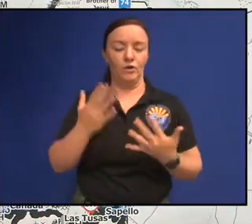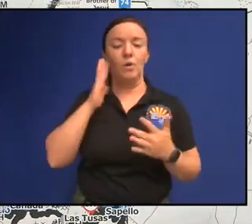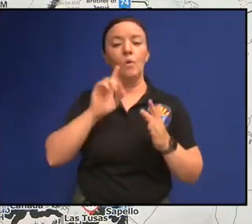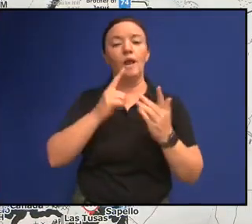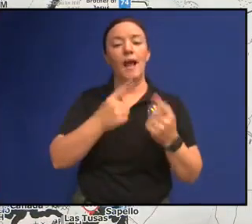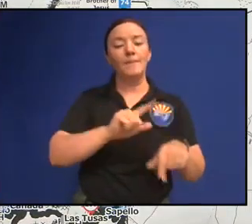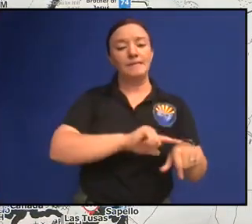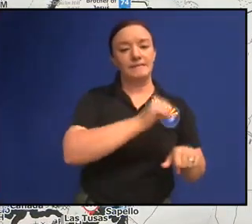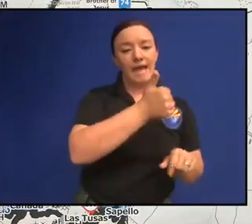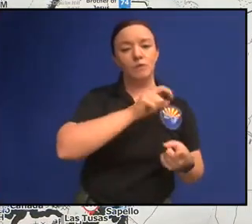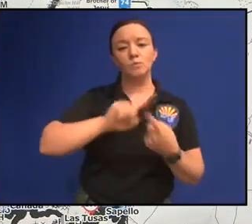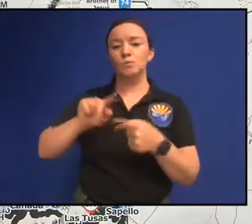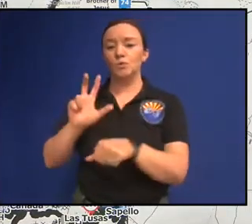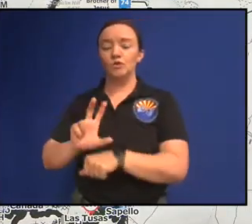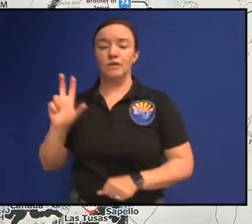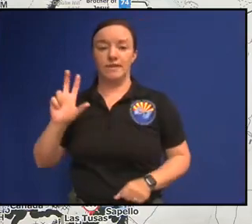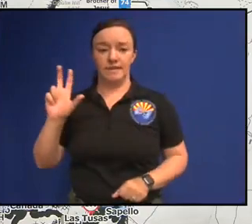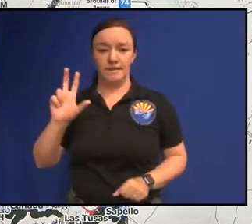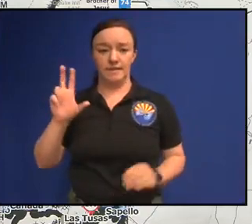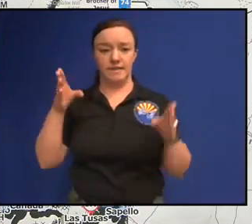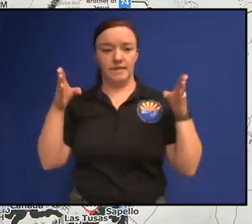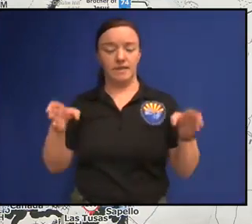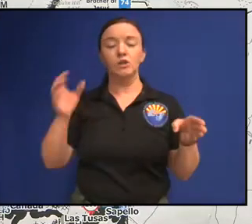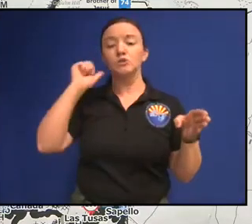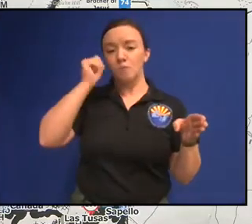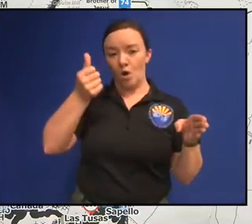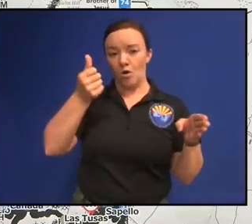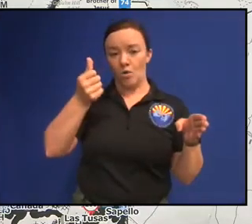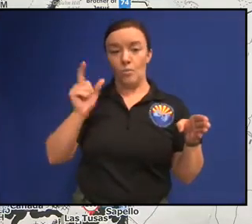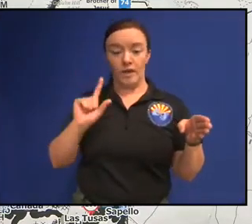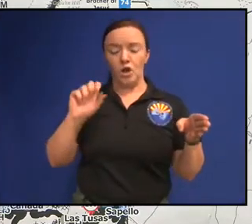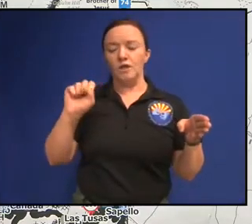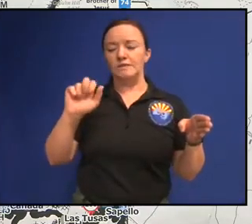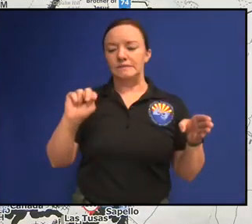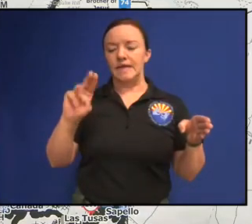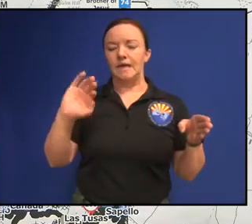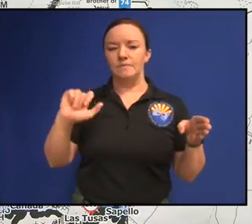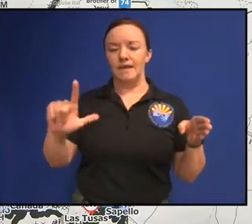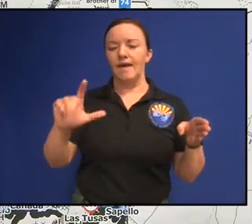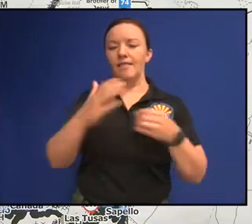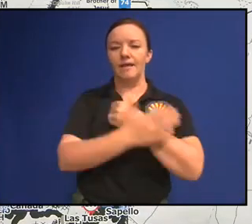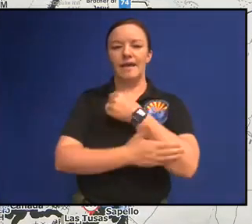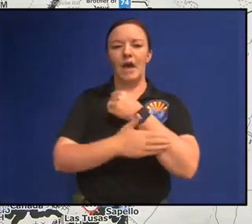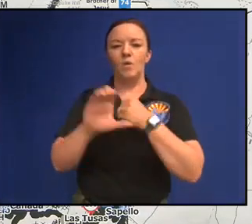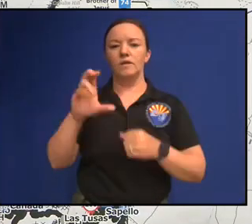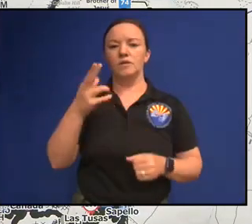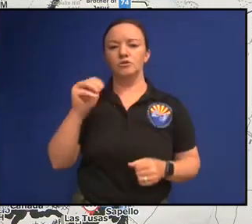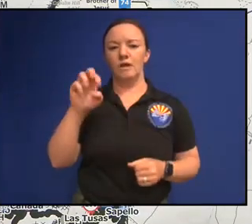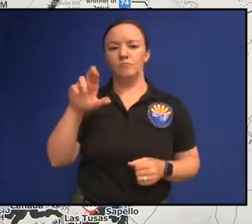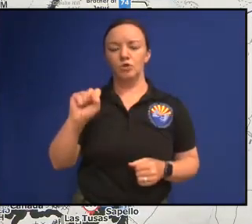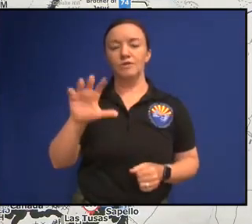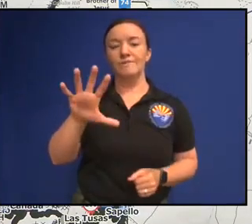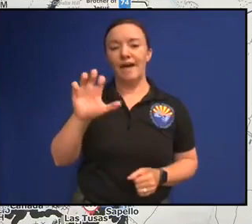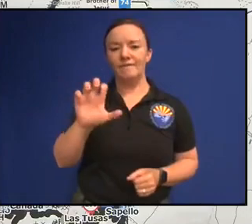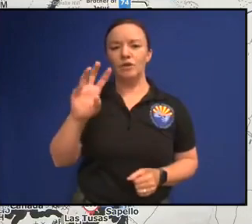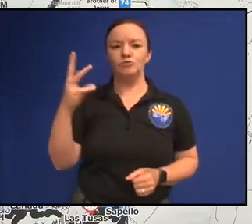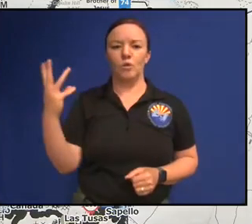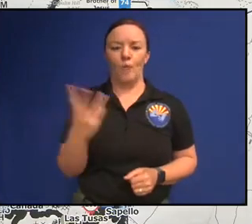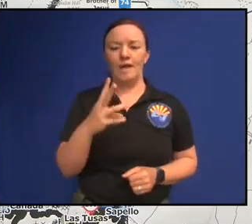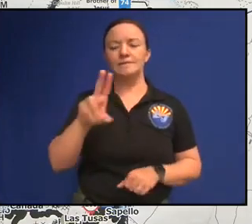TOMORROW AT THE SAN MIGUEL COUNTY CHAMBERS, 500 WEST NATIONAL AVENUE HERE IN LAS VEGAS.